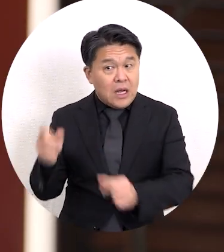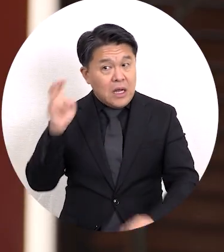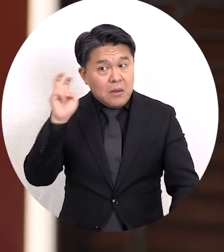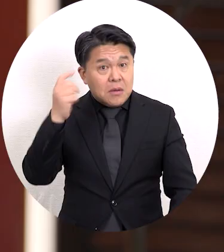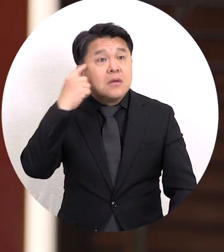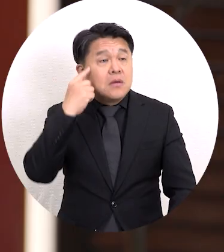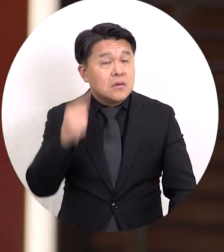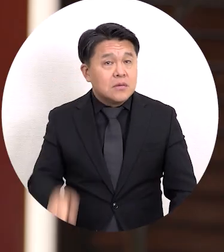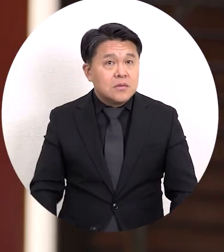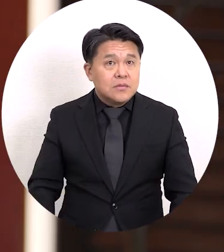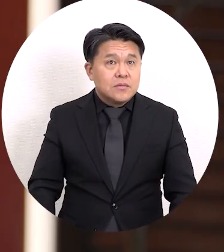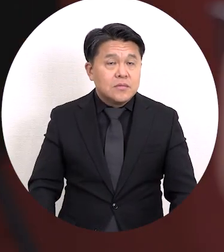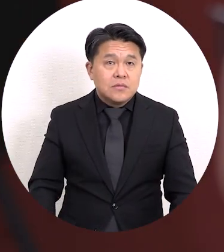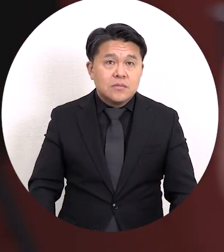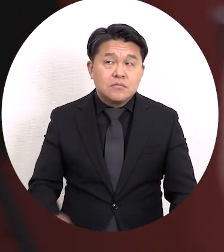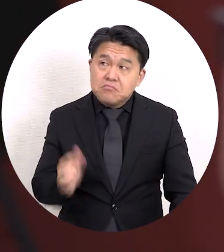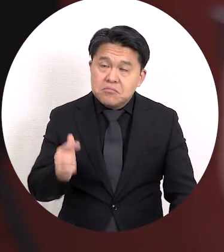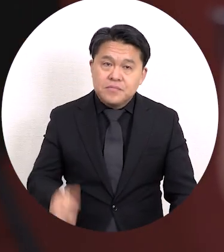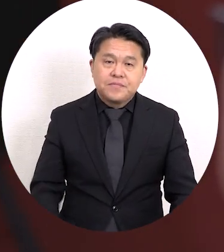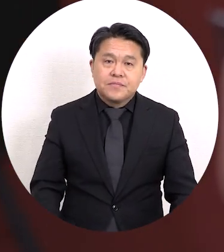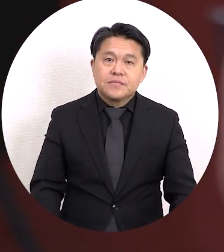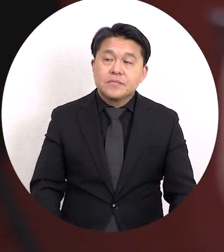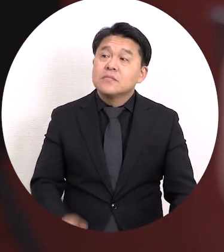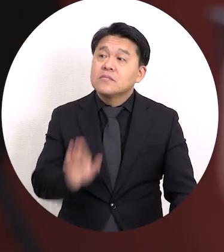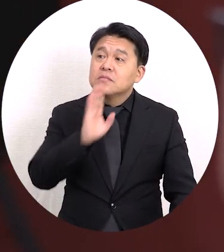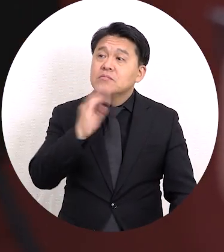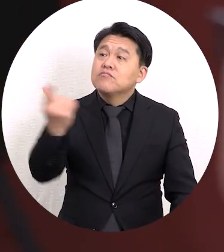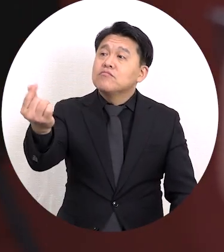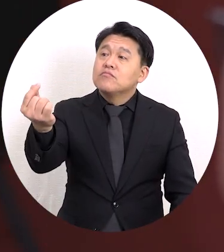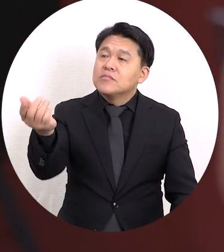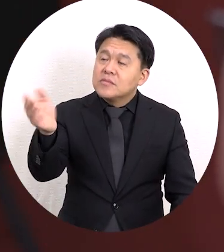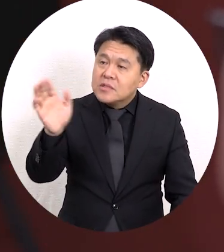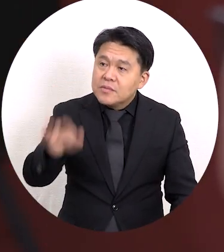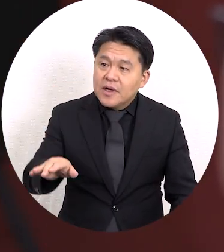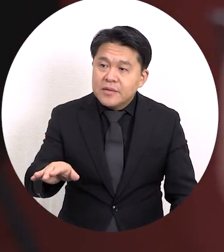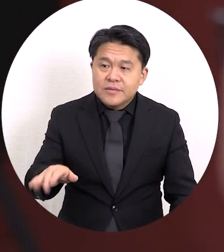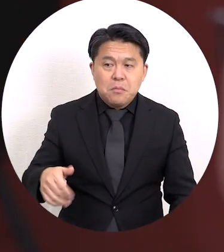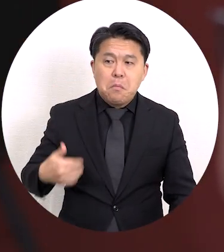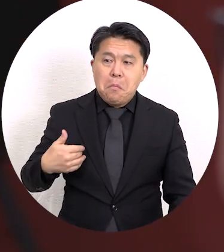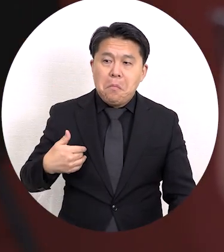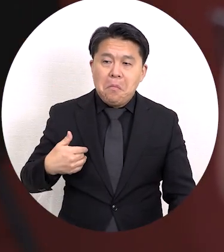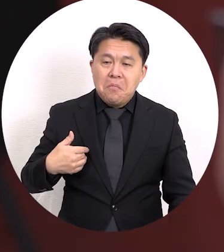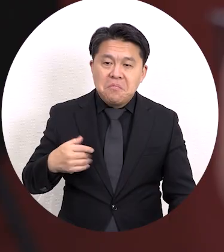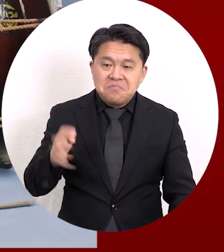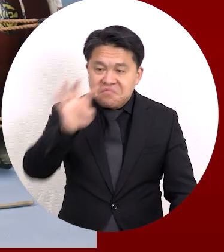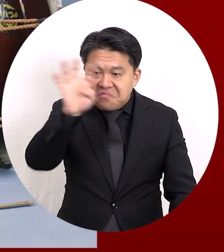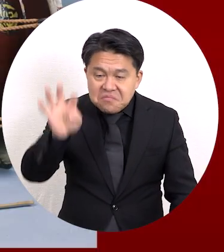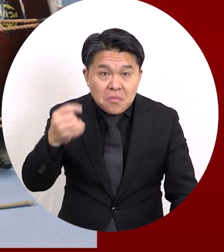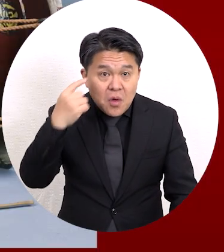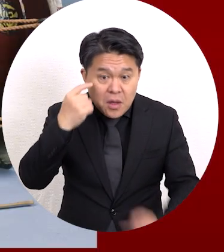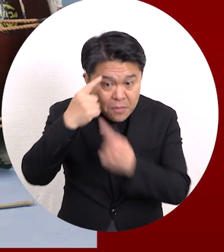That’s just my guess. Yes, percussion instruments might have come first, but no one can be certain. The reason is that